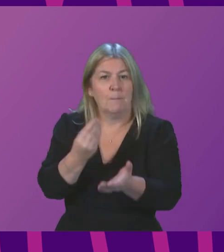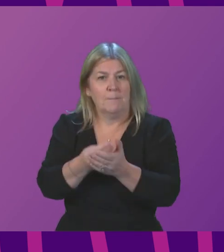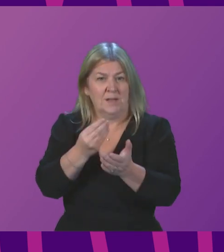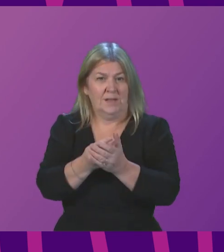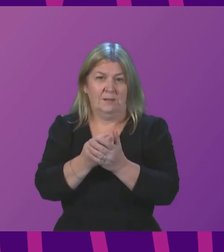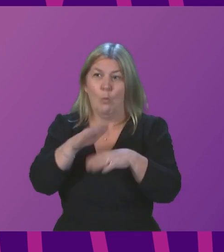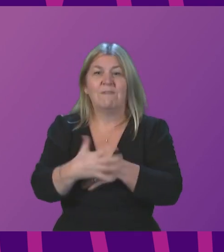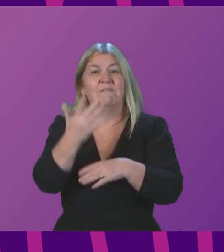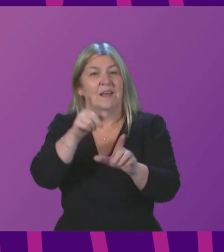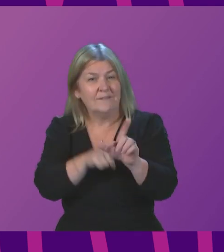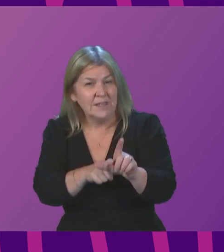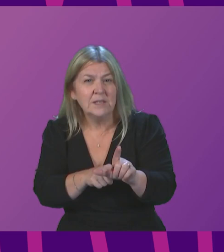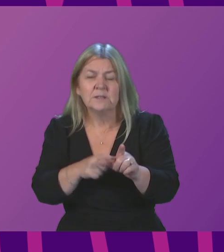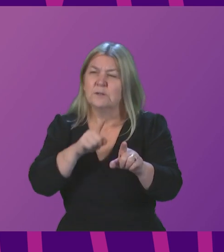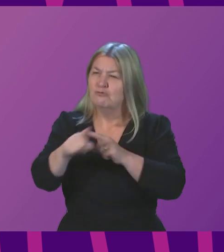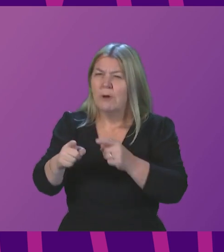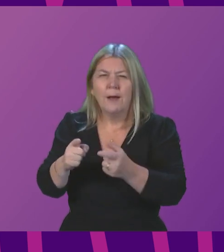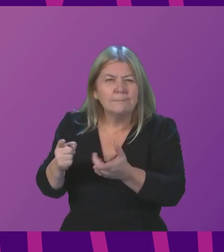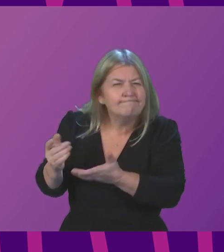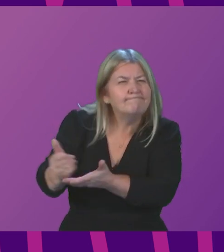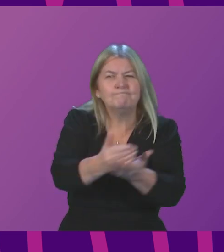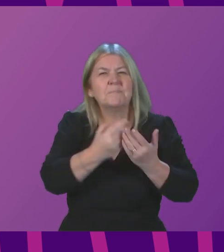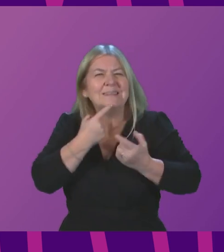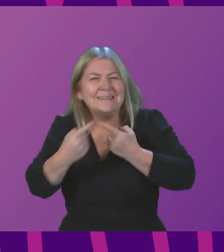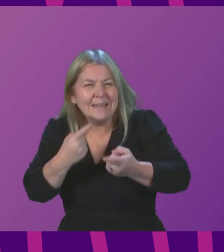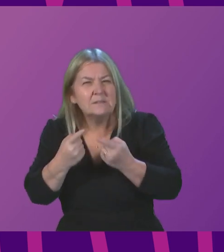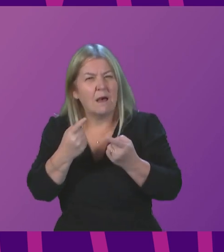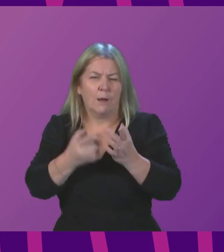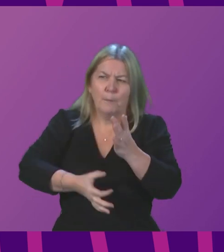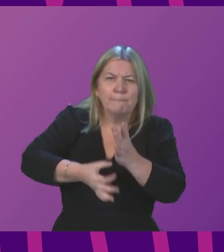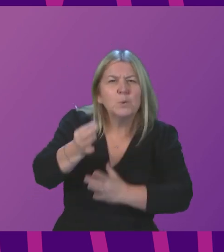to and use of data to support improvements in diagnosis, treatment and care for people